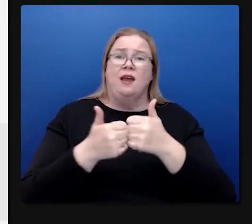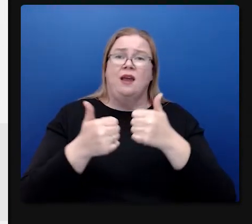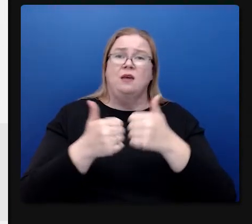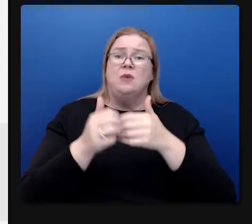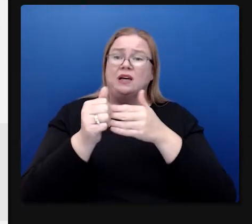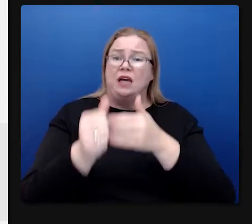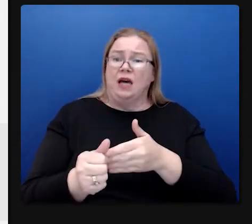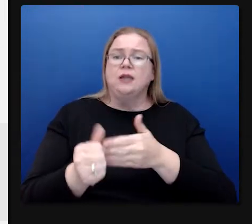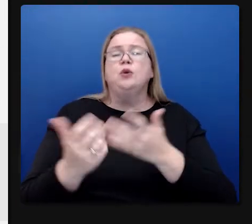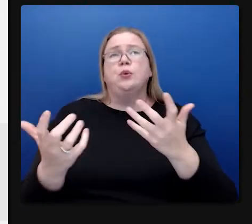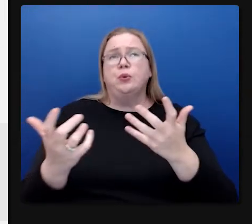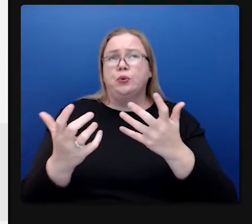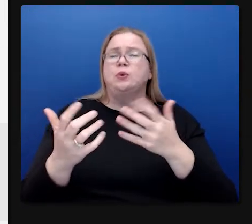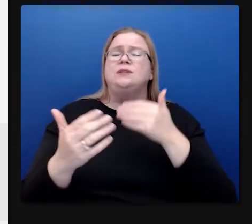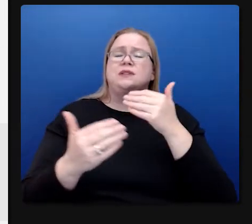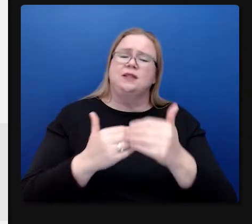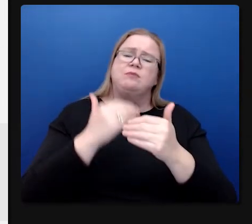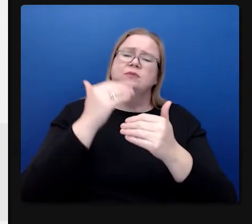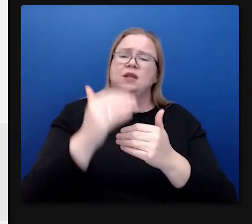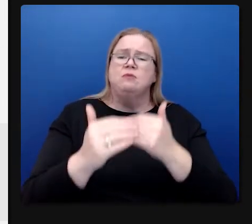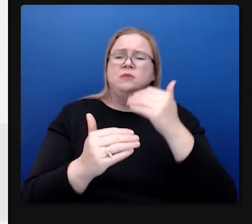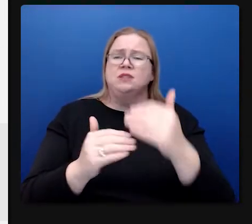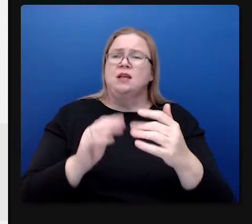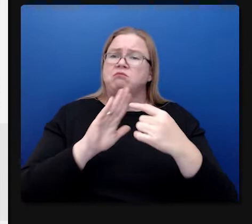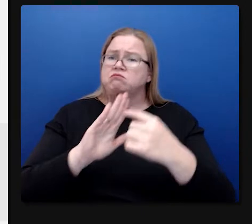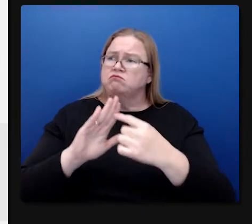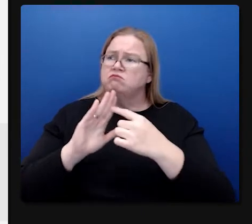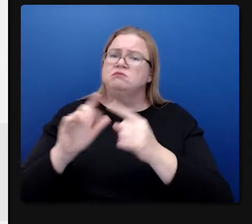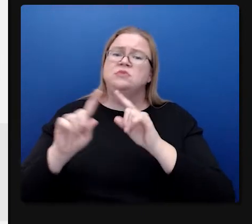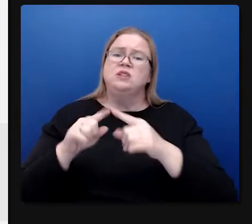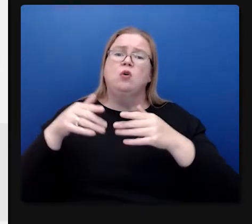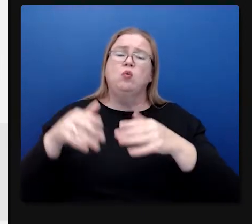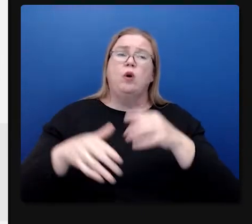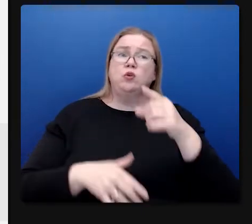and that has a stepwise illustration of all the ways in which you can think